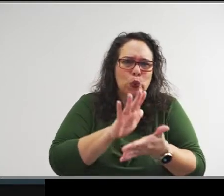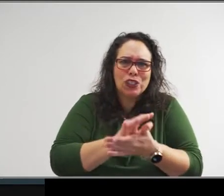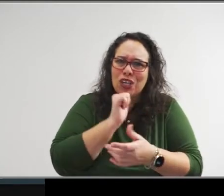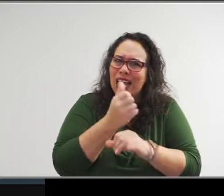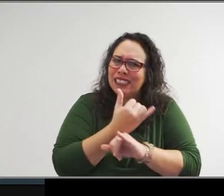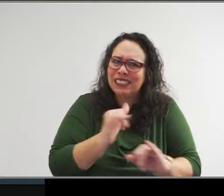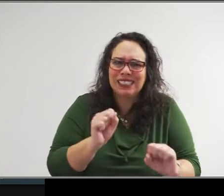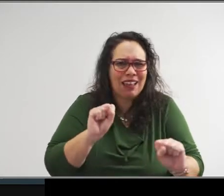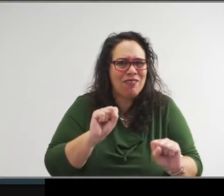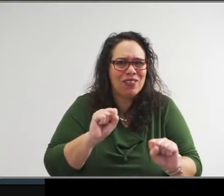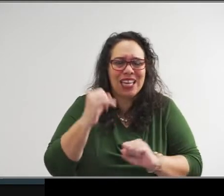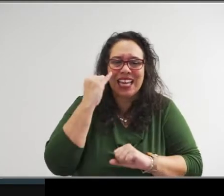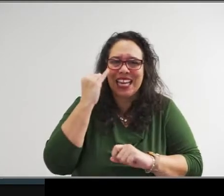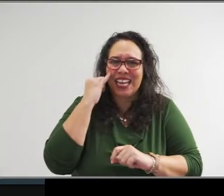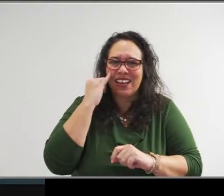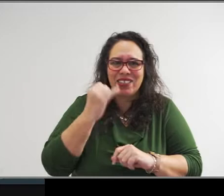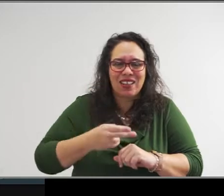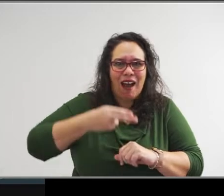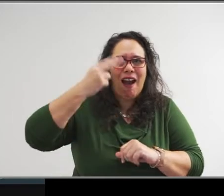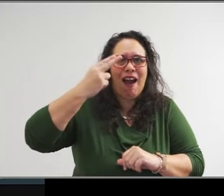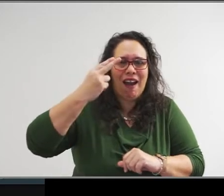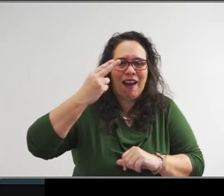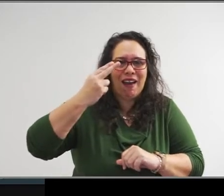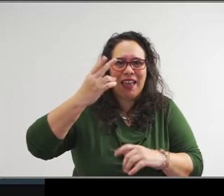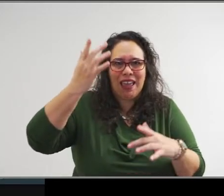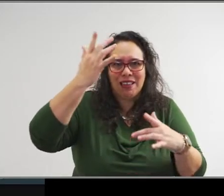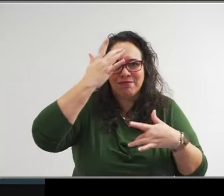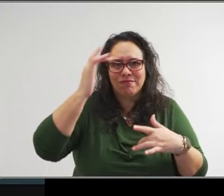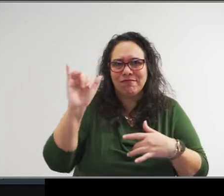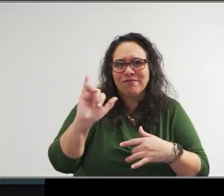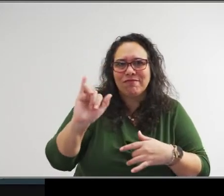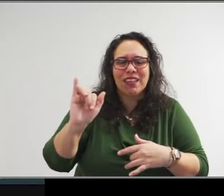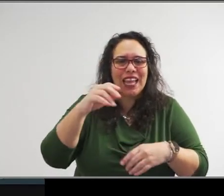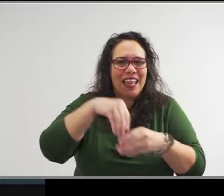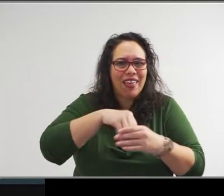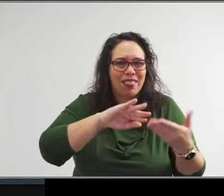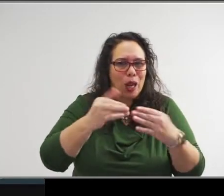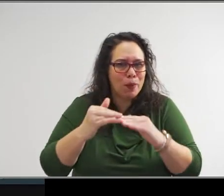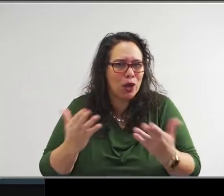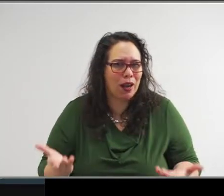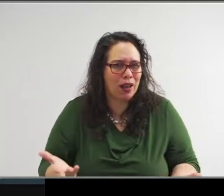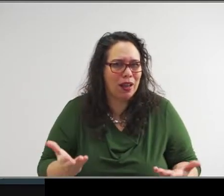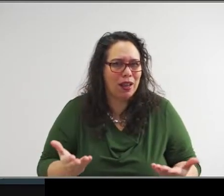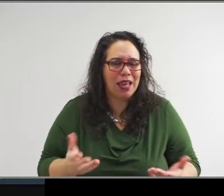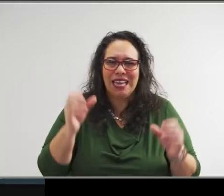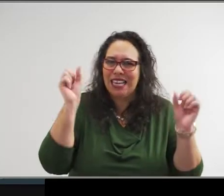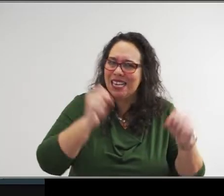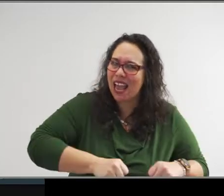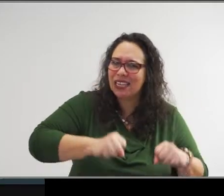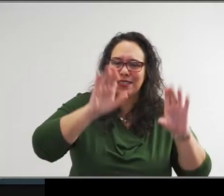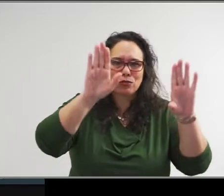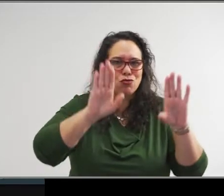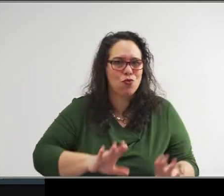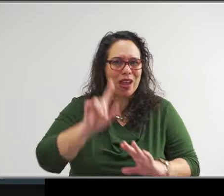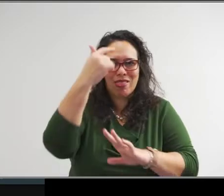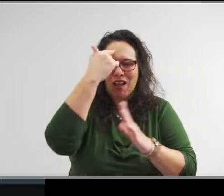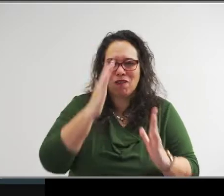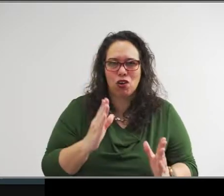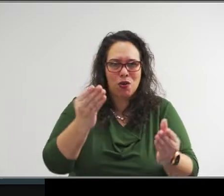in the community as it is here. So, yes, great that the governor wants to give us money to do the work.